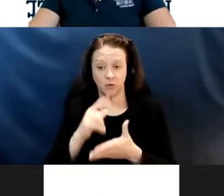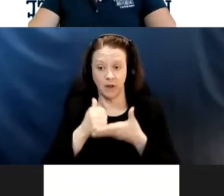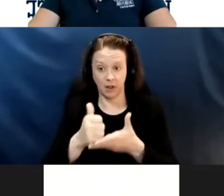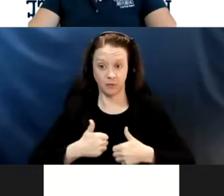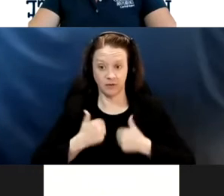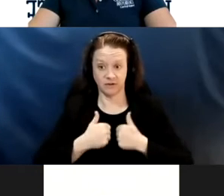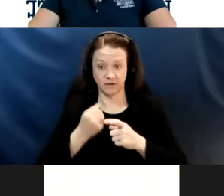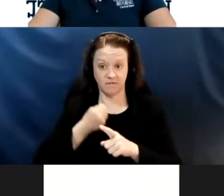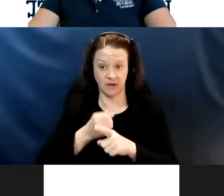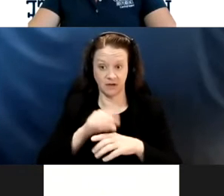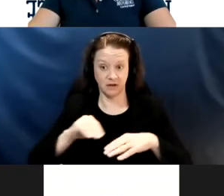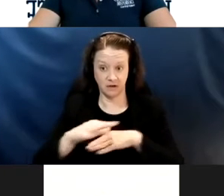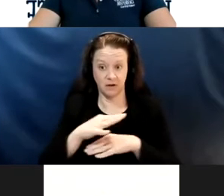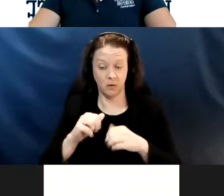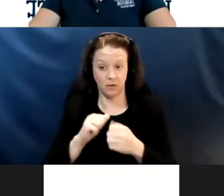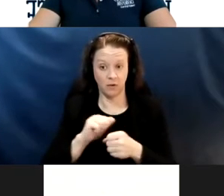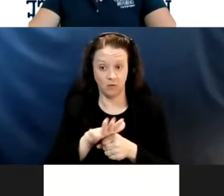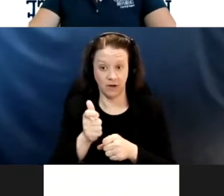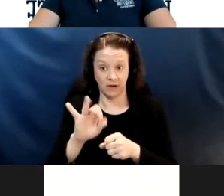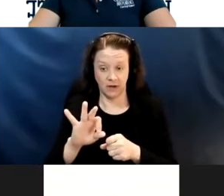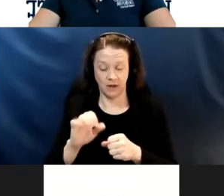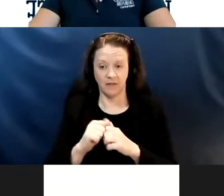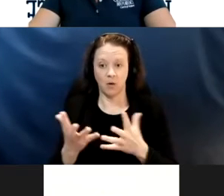And they sought partnerships with the community benefit organizations